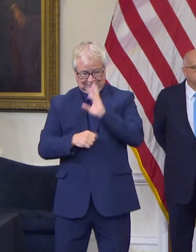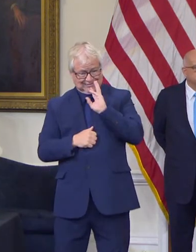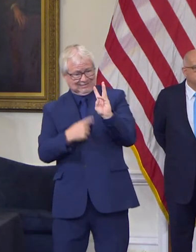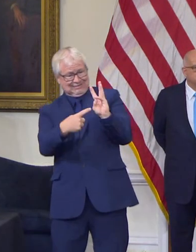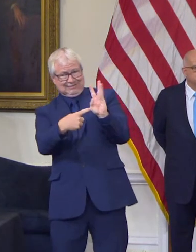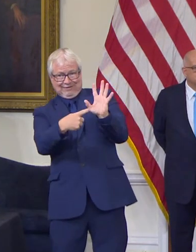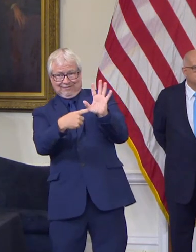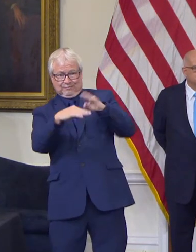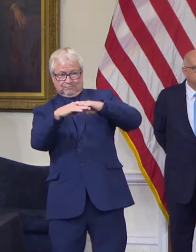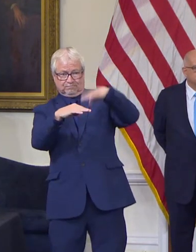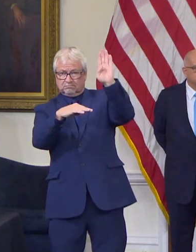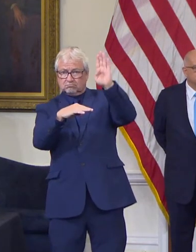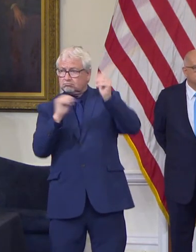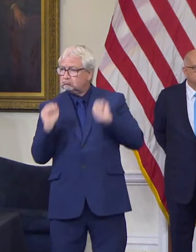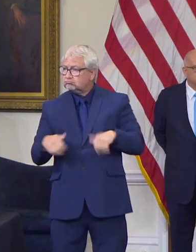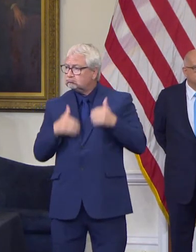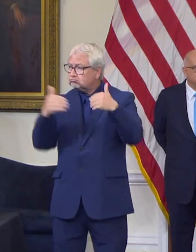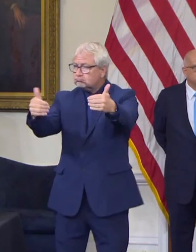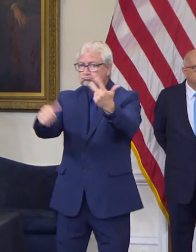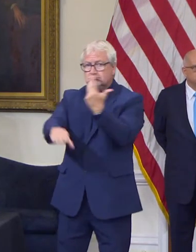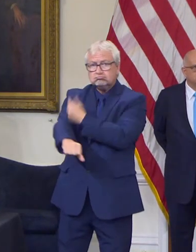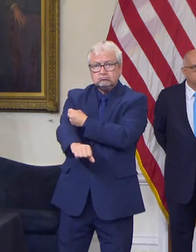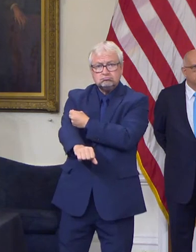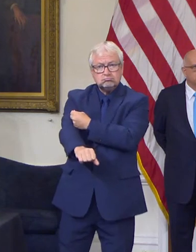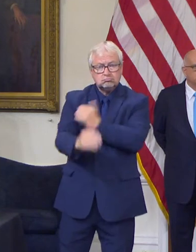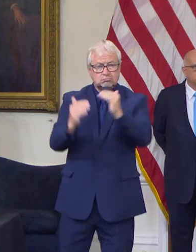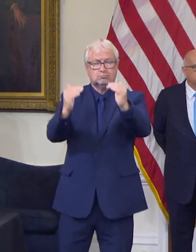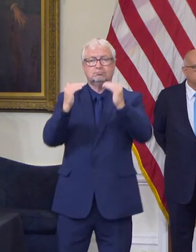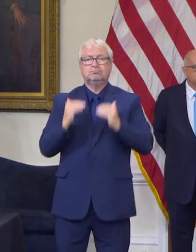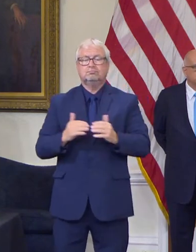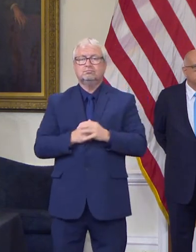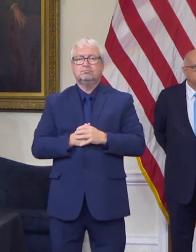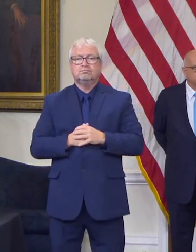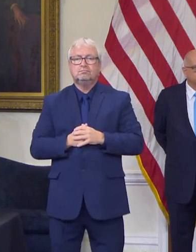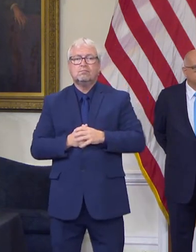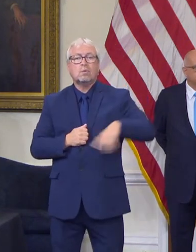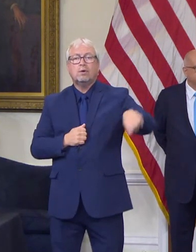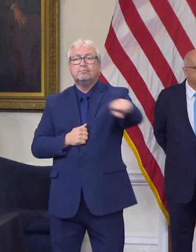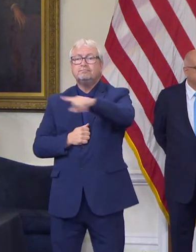eligible: Marylanders who are 65 or older; Marylanders who are 18 years of age or